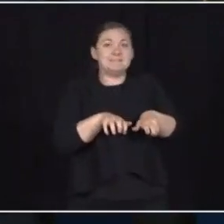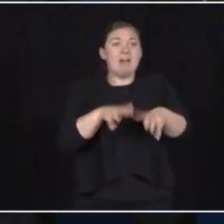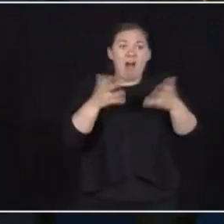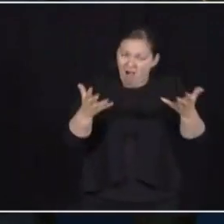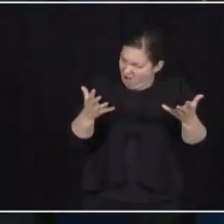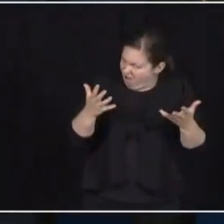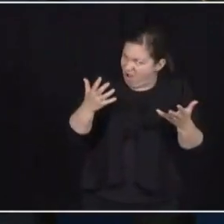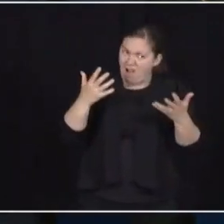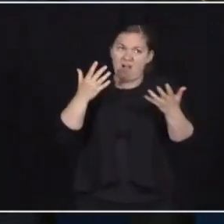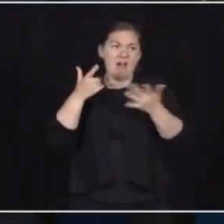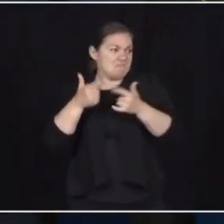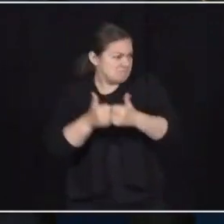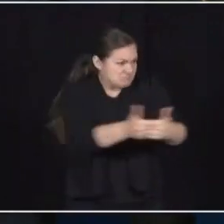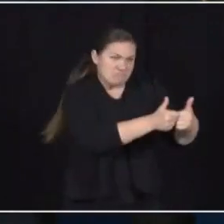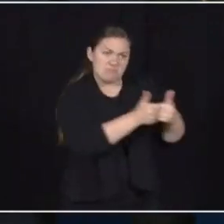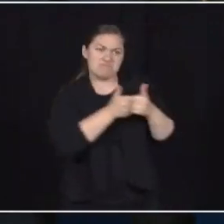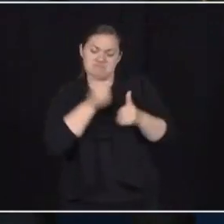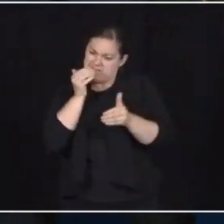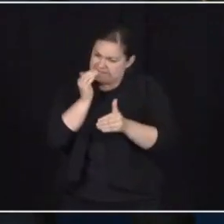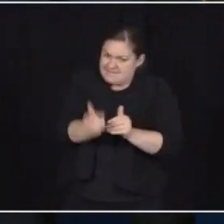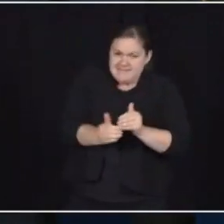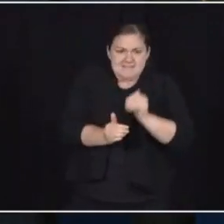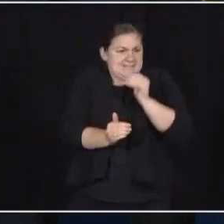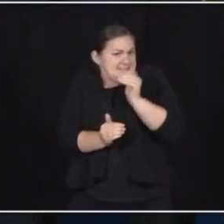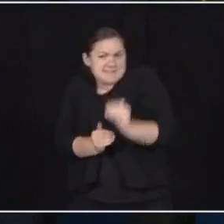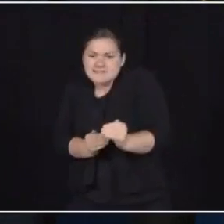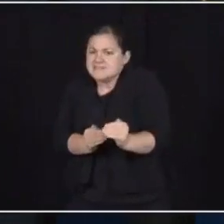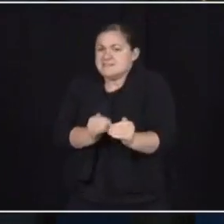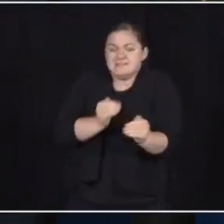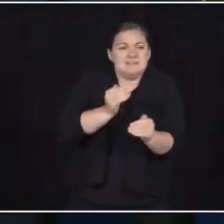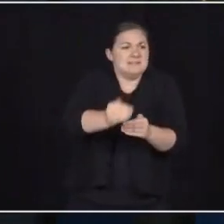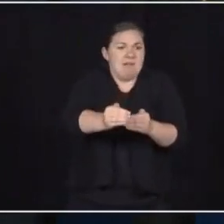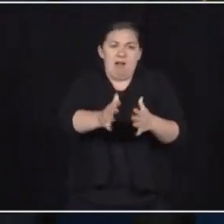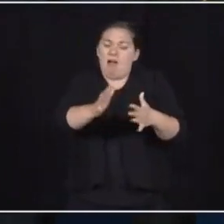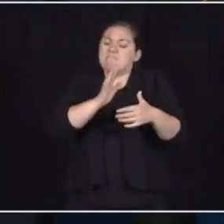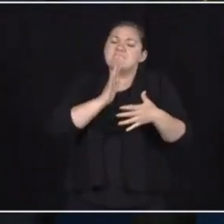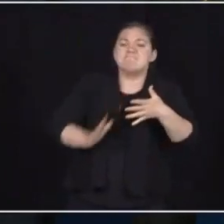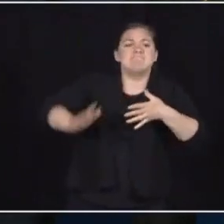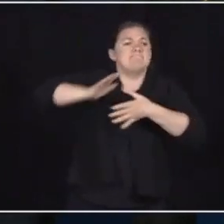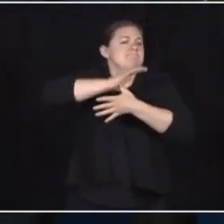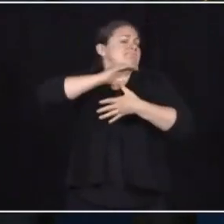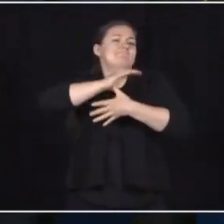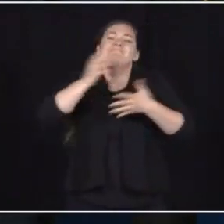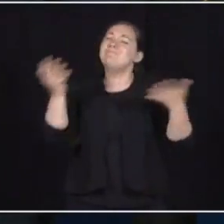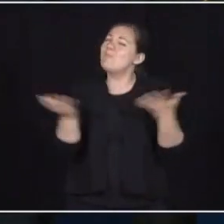Together, we are moving another step forward. And doing it away that maintains our first priority, the health and well-being of volunteering.